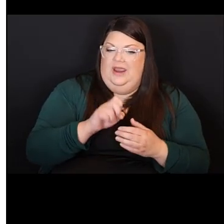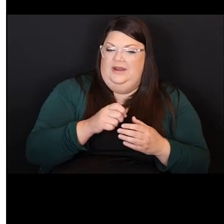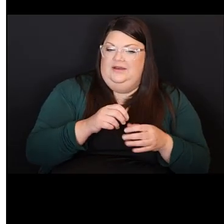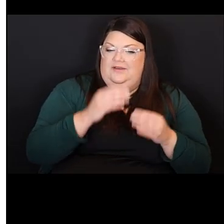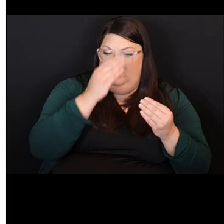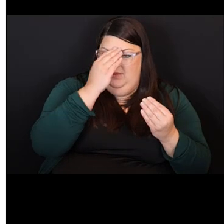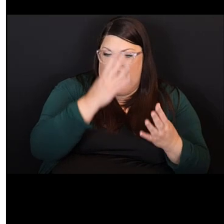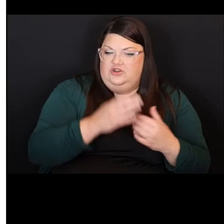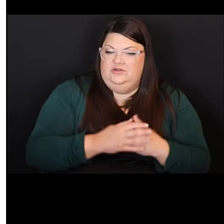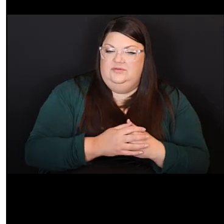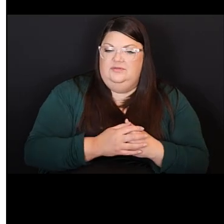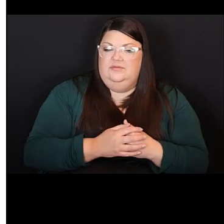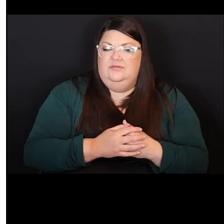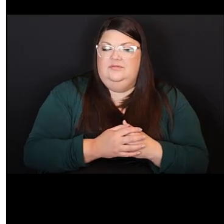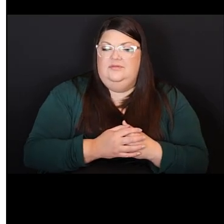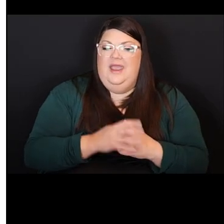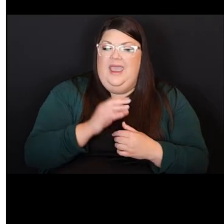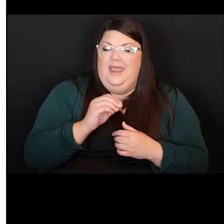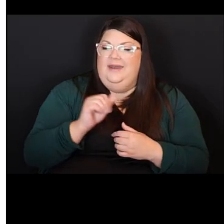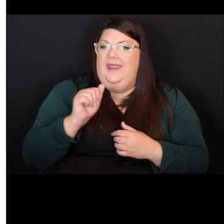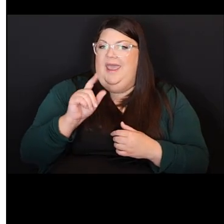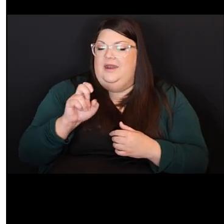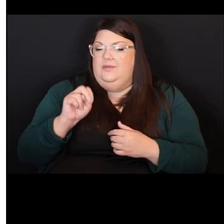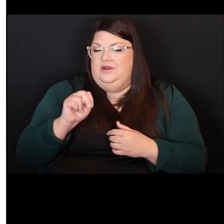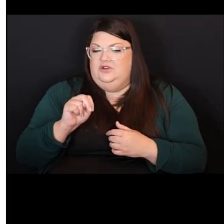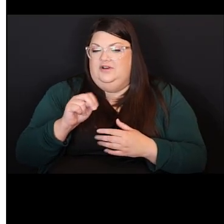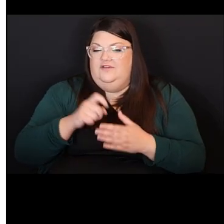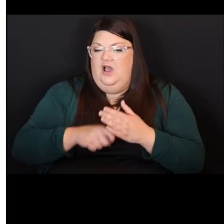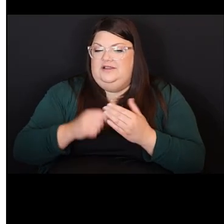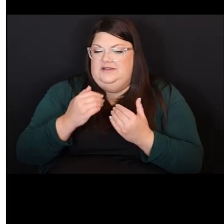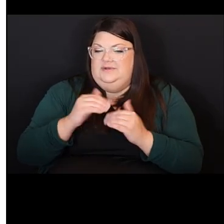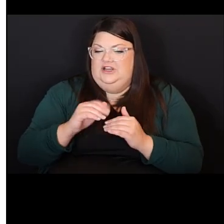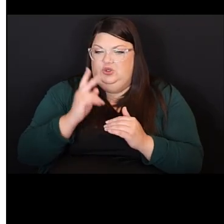Information and Administrative Cost Limitations that you will see in the